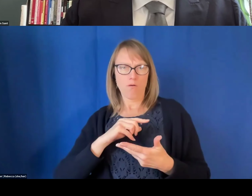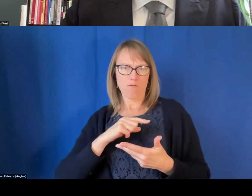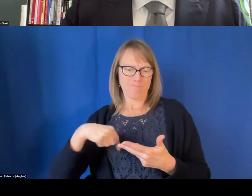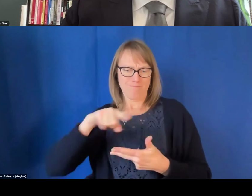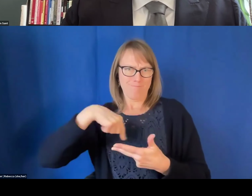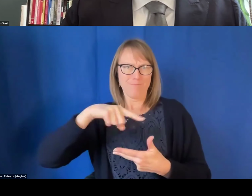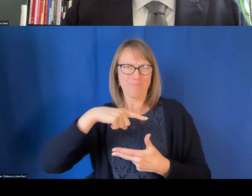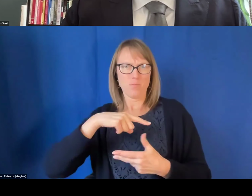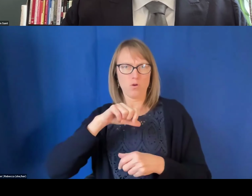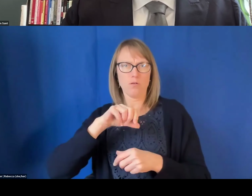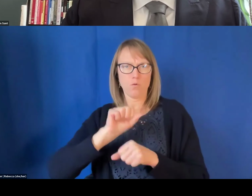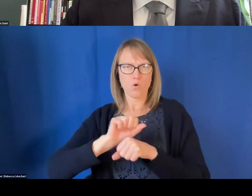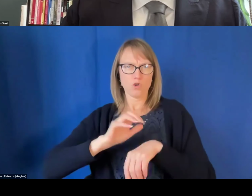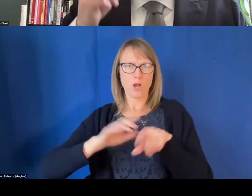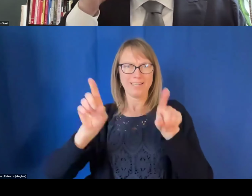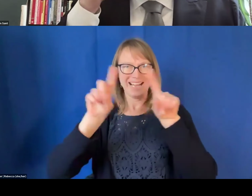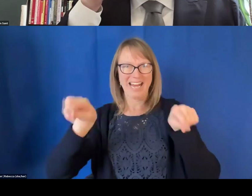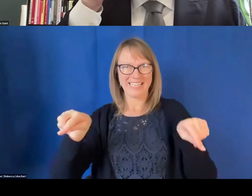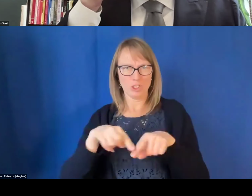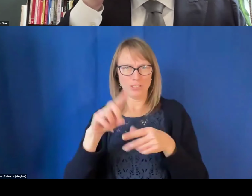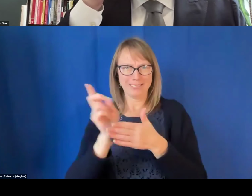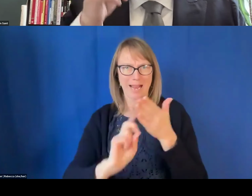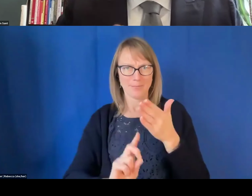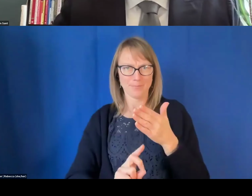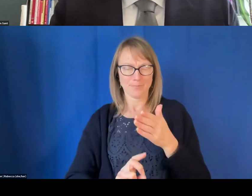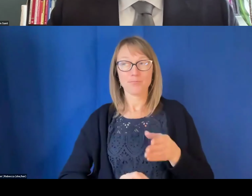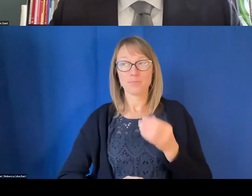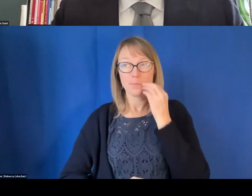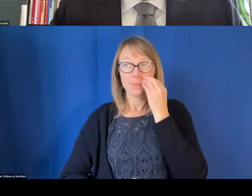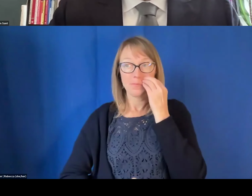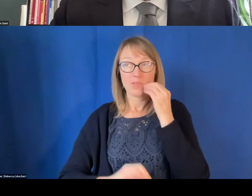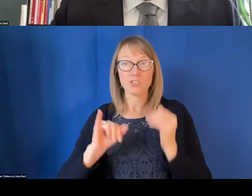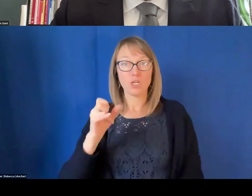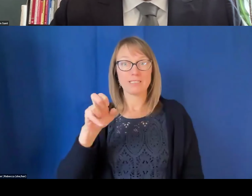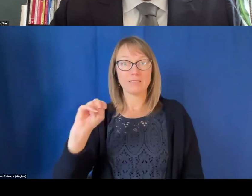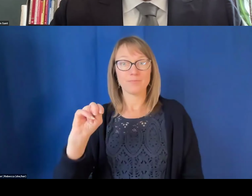And for furniture components, just wanted make sure we give a shout out to MillerKnoll.